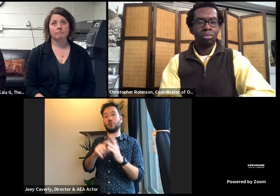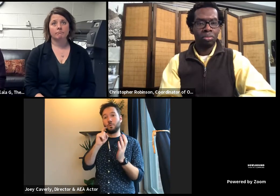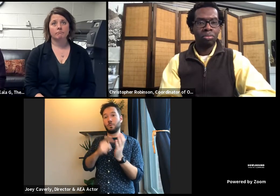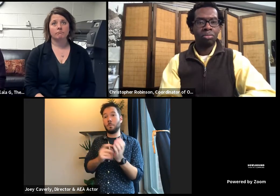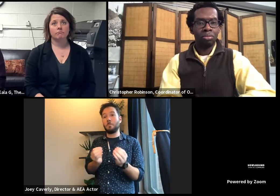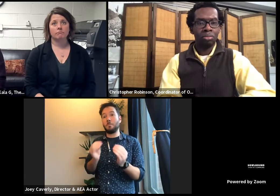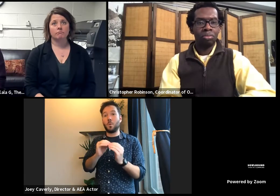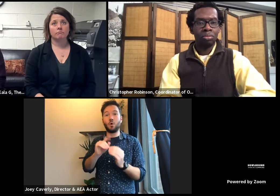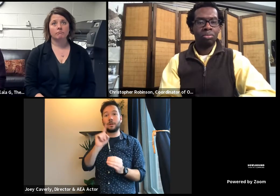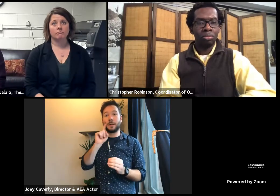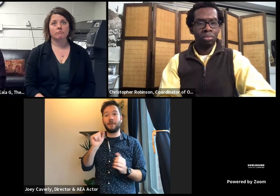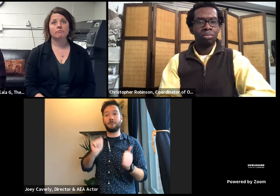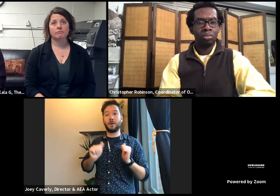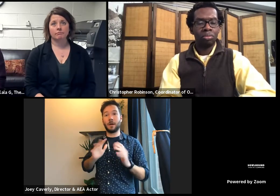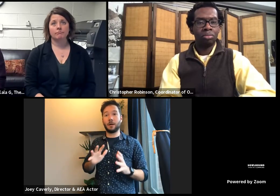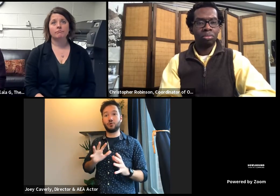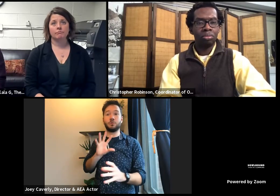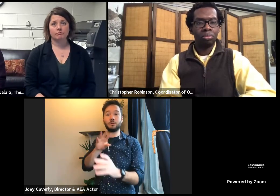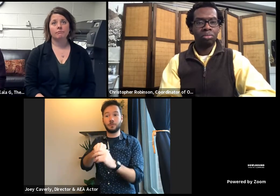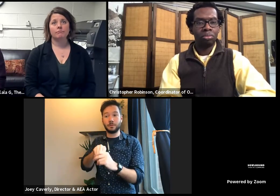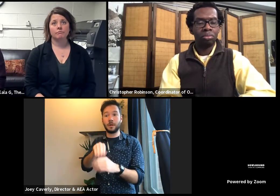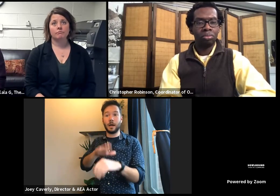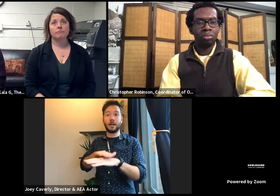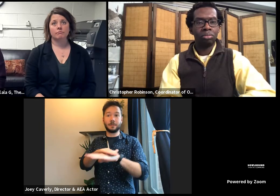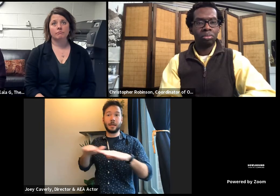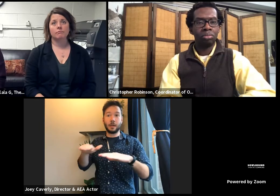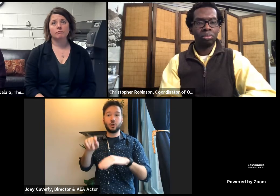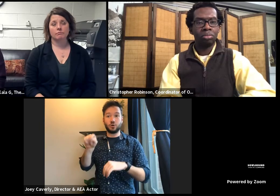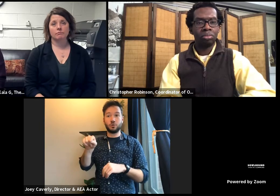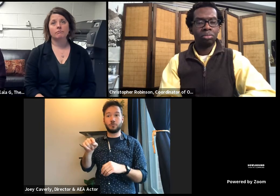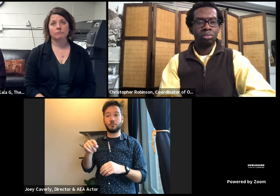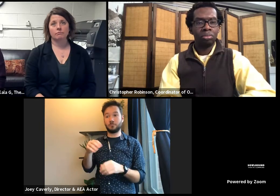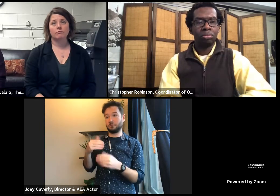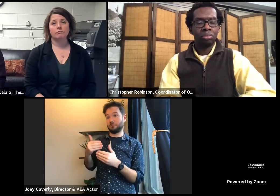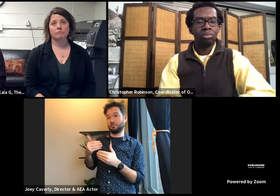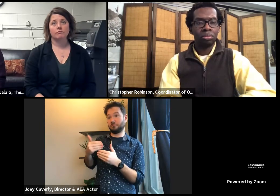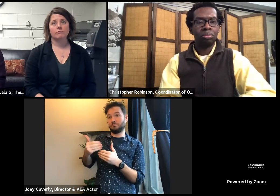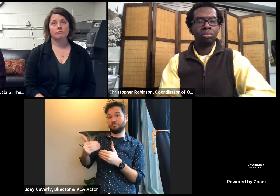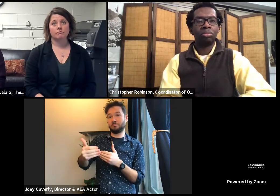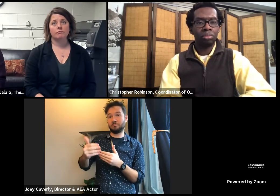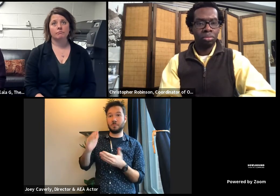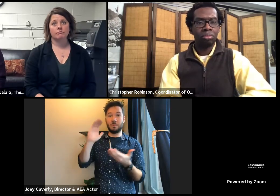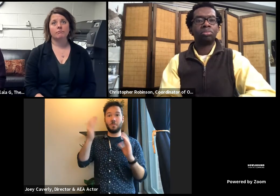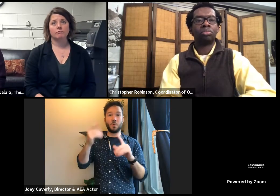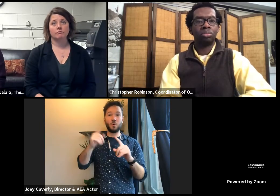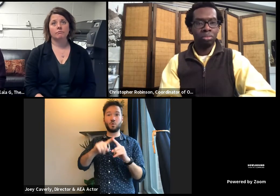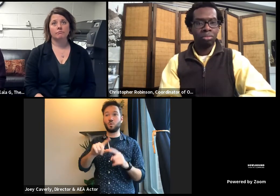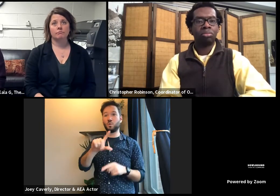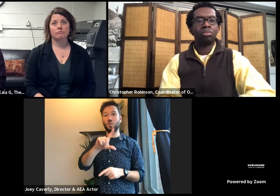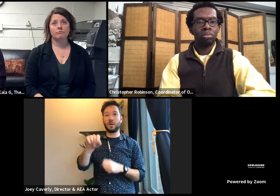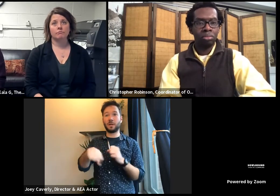For example, on Broadway, you'll notice now more deaf actors are on the main stages with more frequency.